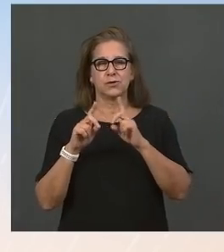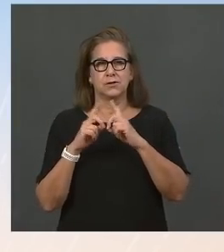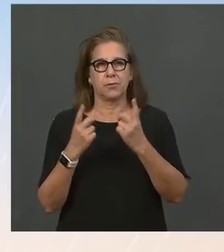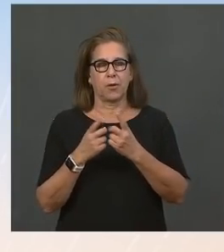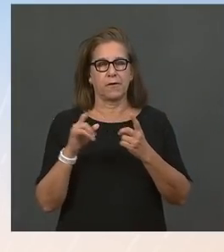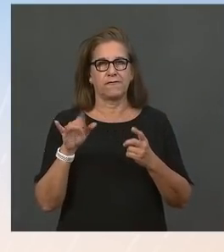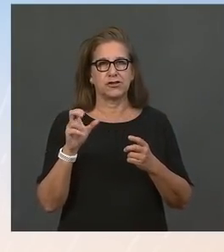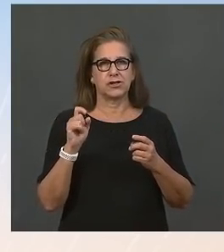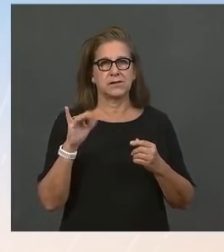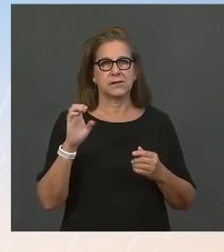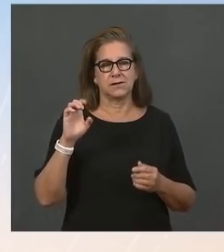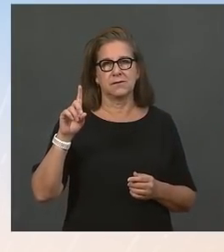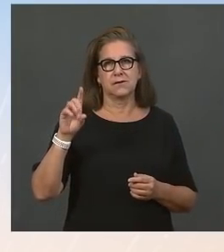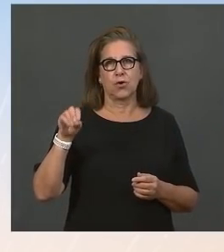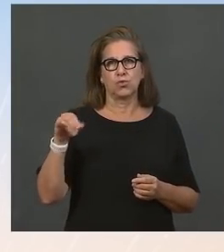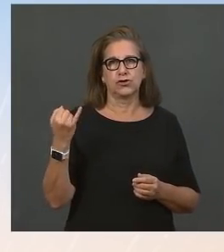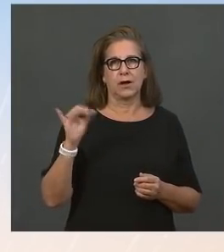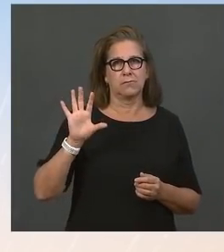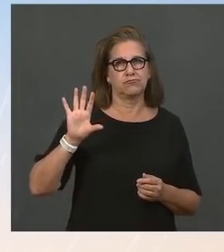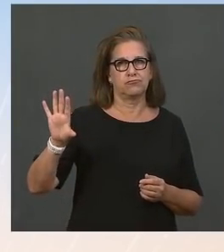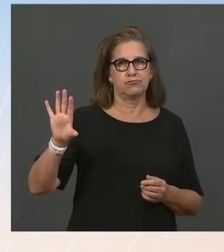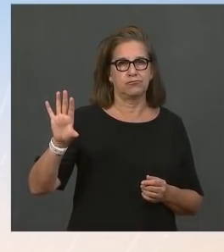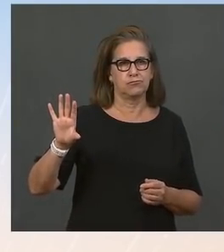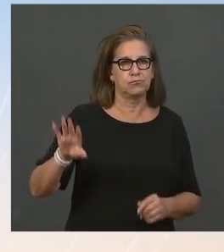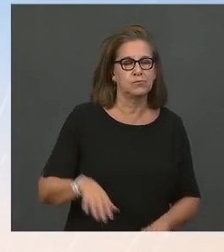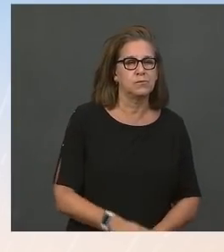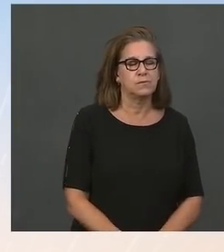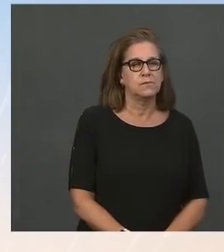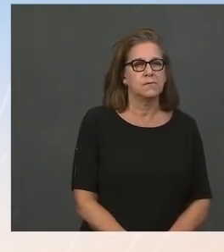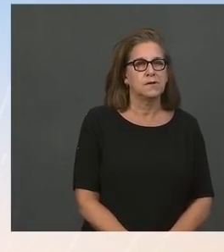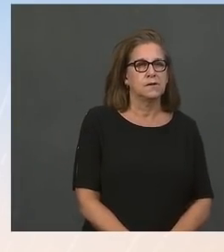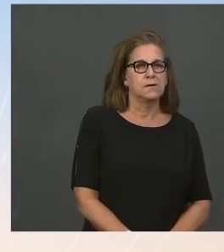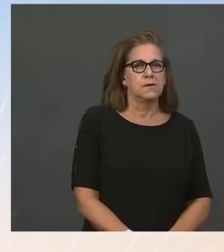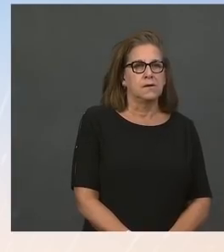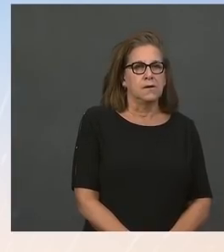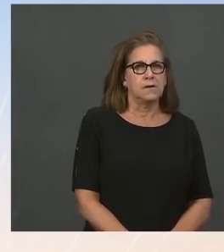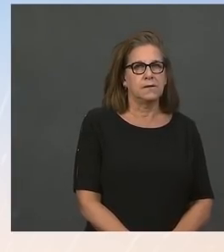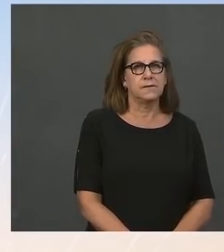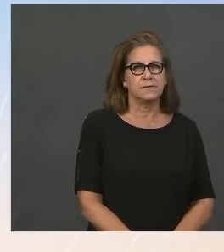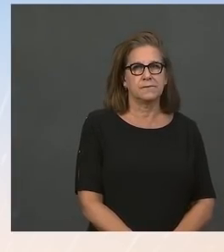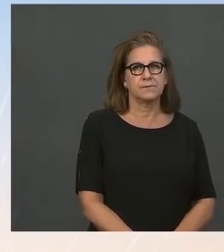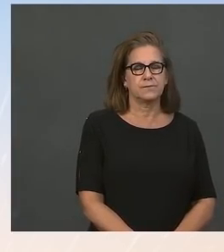Do you have any updates -- President Biden addressed some of these discussions last night --